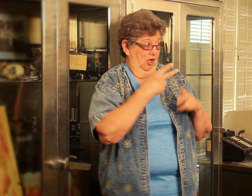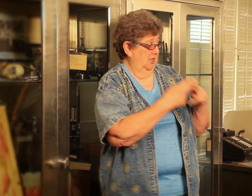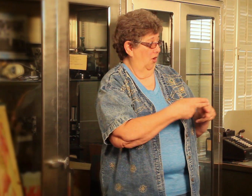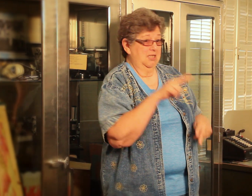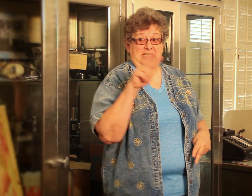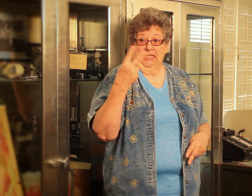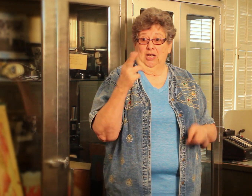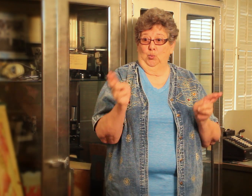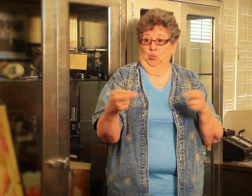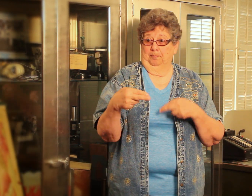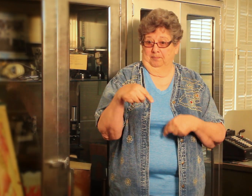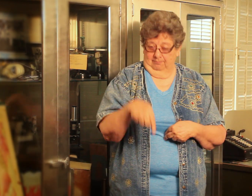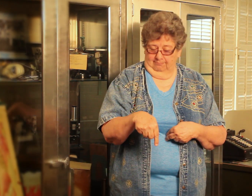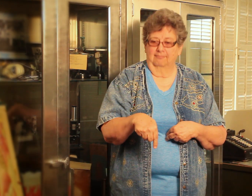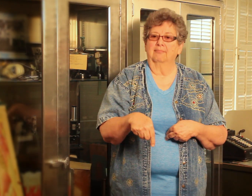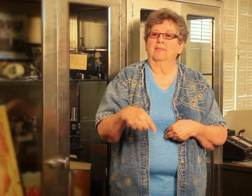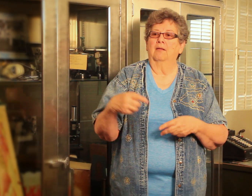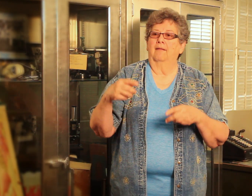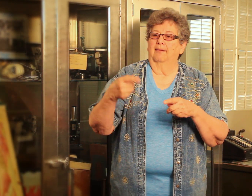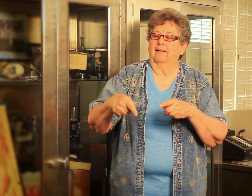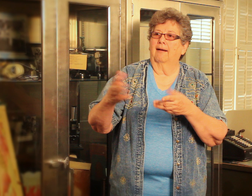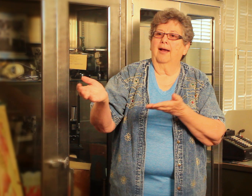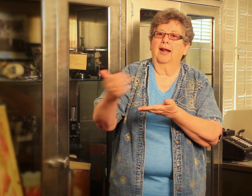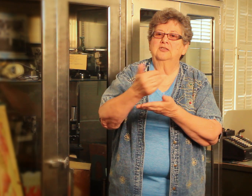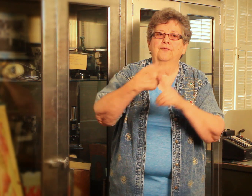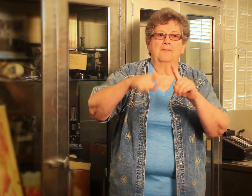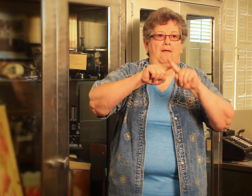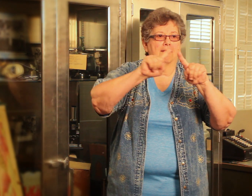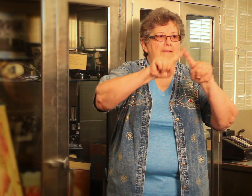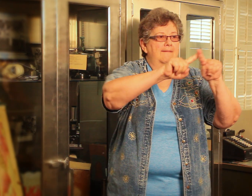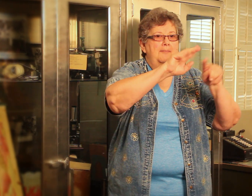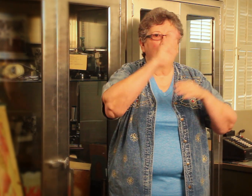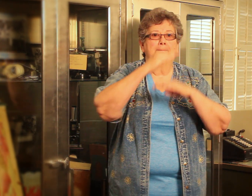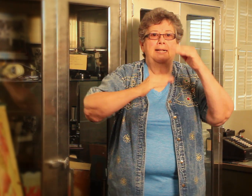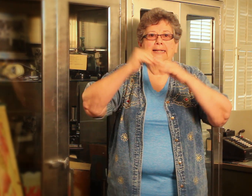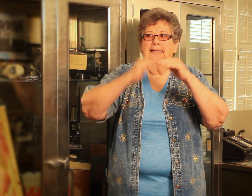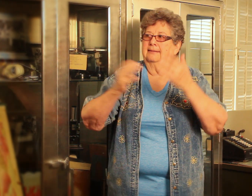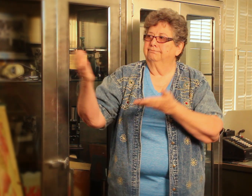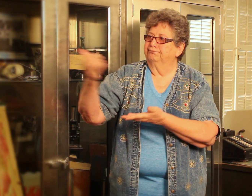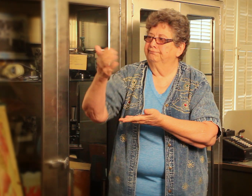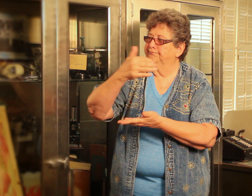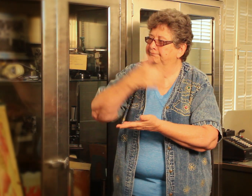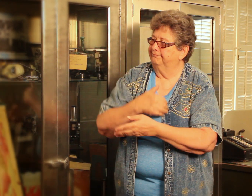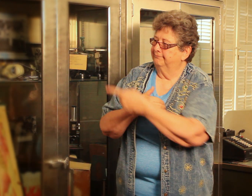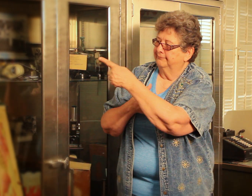Here in the second room are all of the artifacts that we have collected from the different buildings.